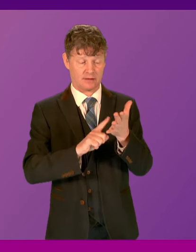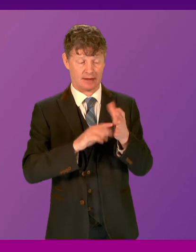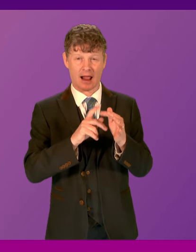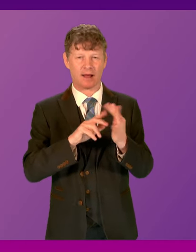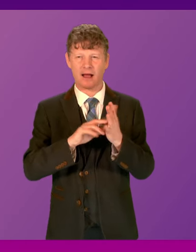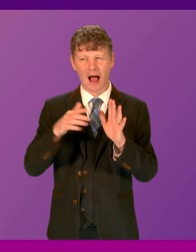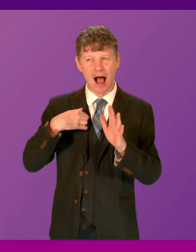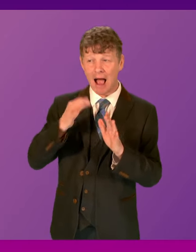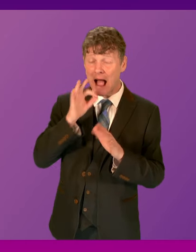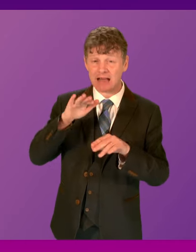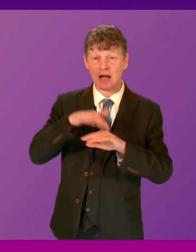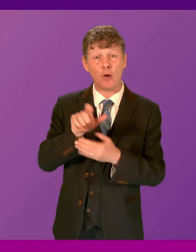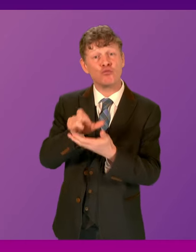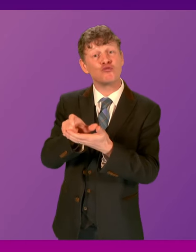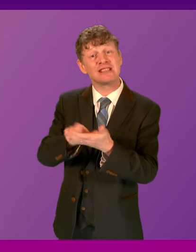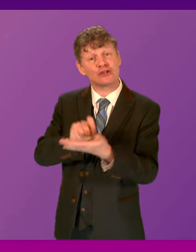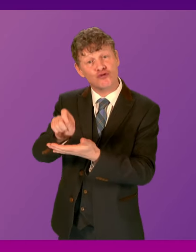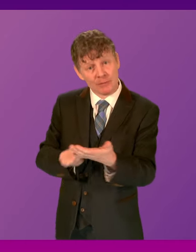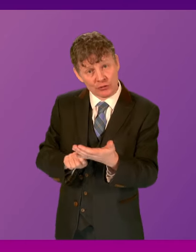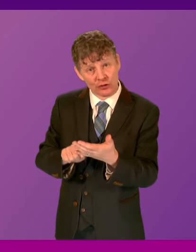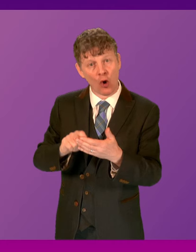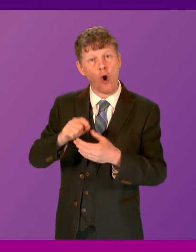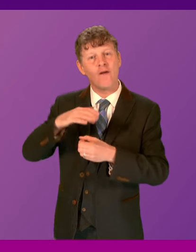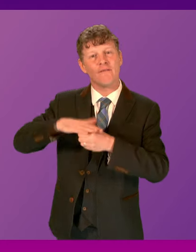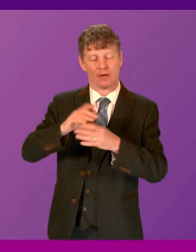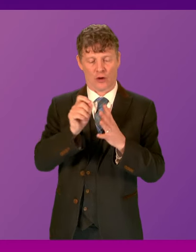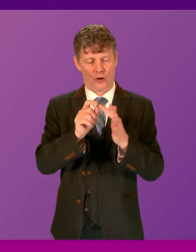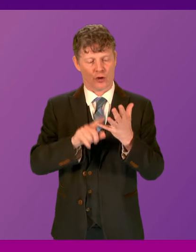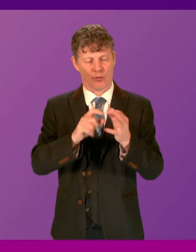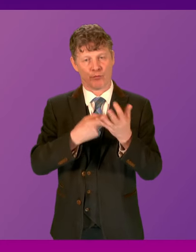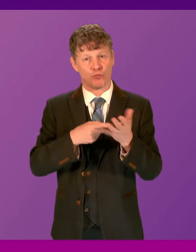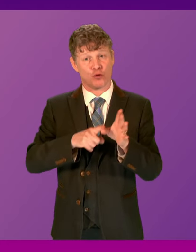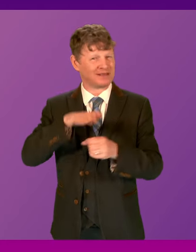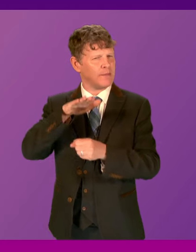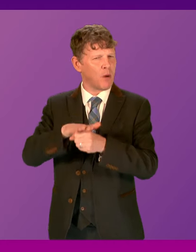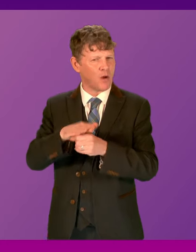the prescription of puberty blockers to children. He said: